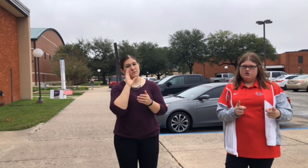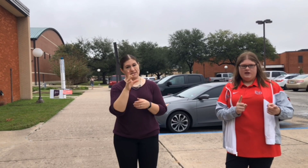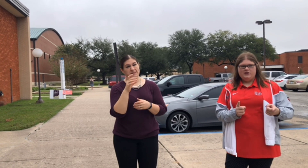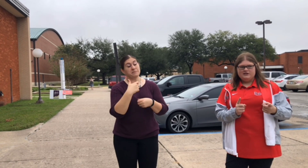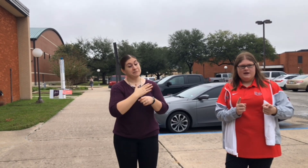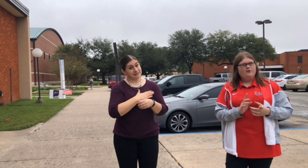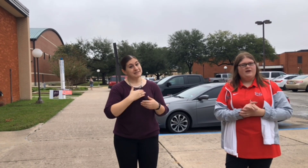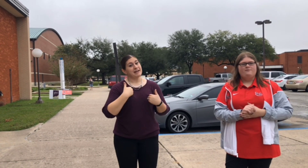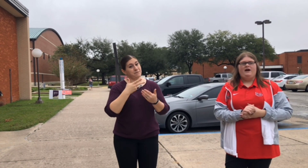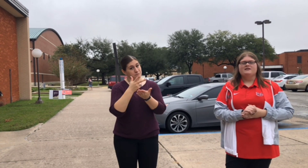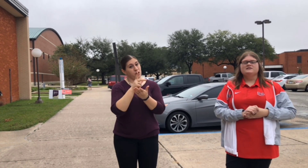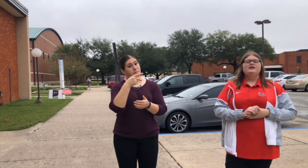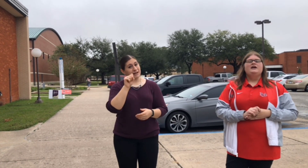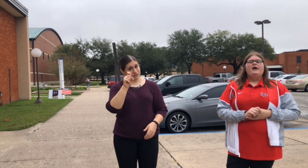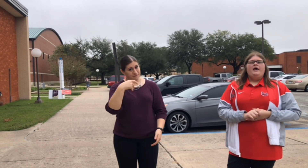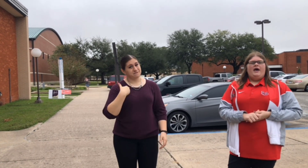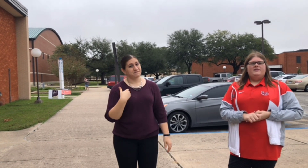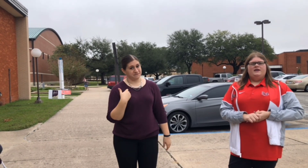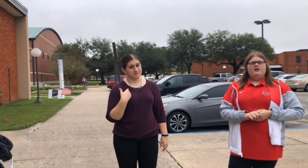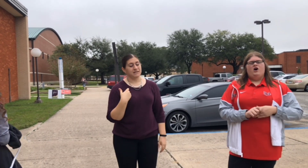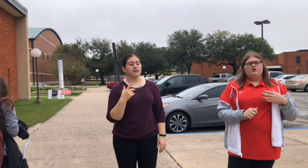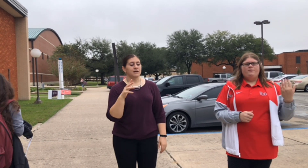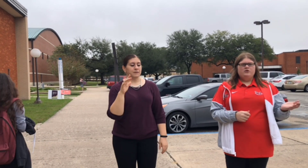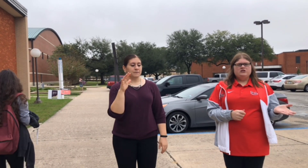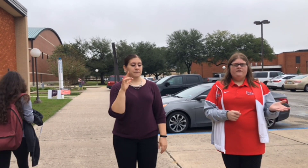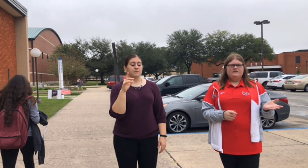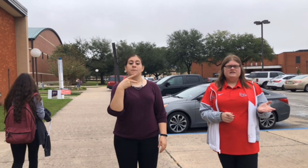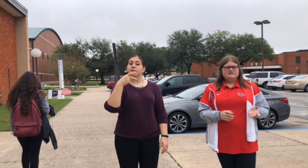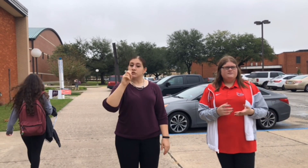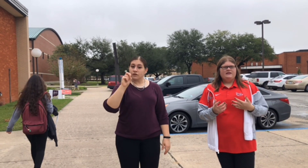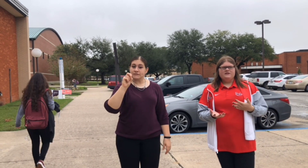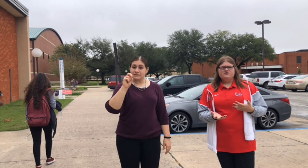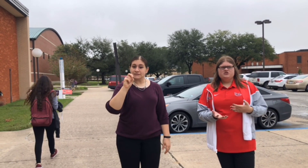that you get that parking pass! And then on our post office, it's mainly for